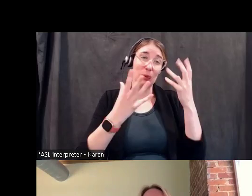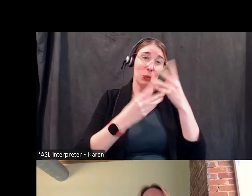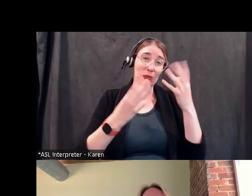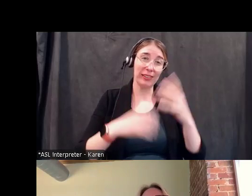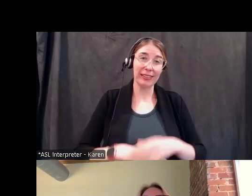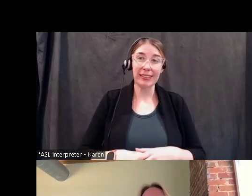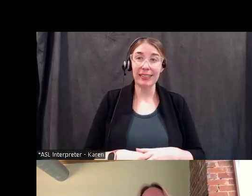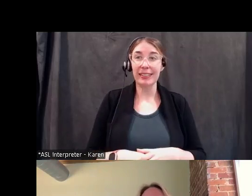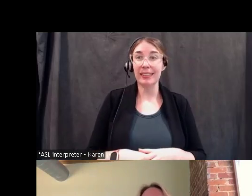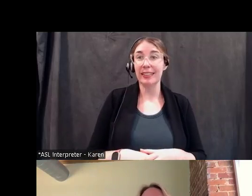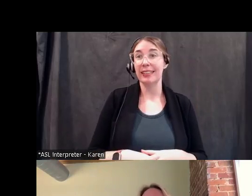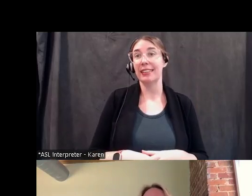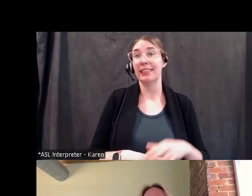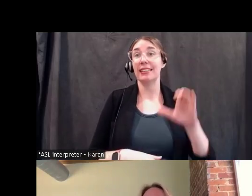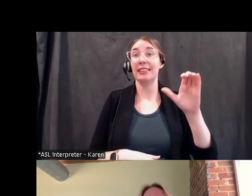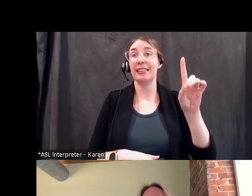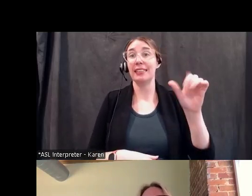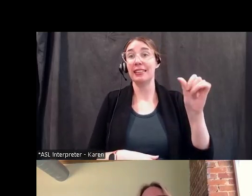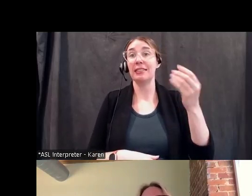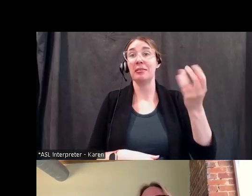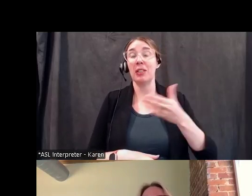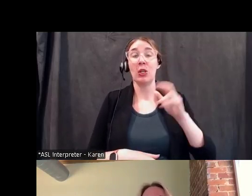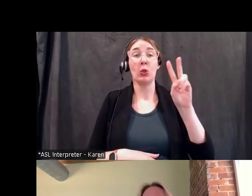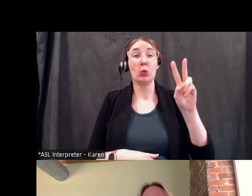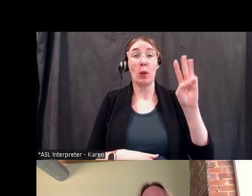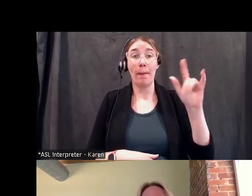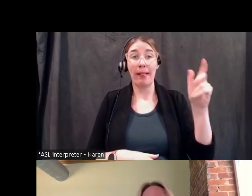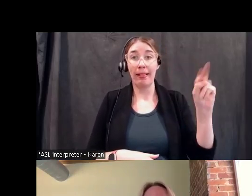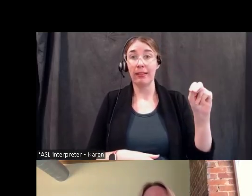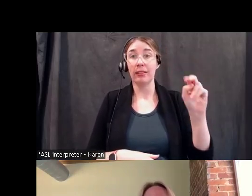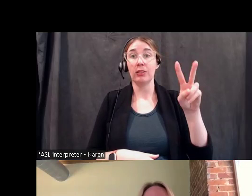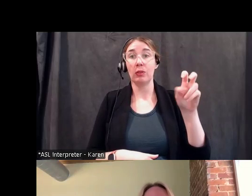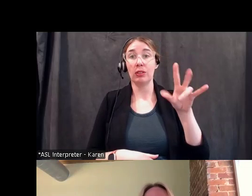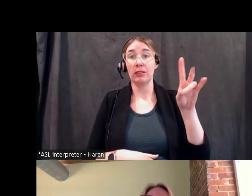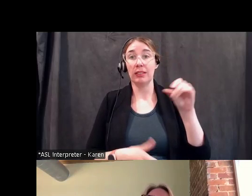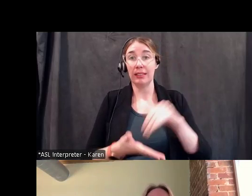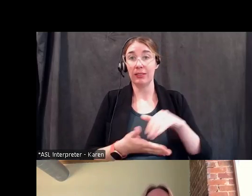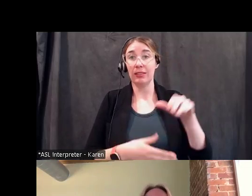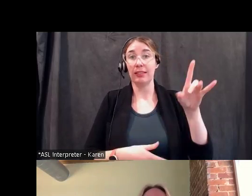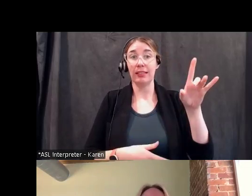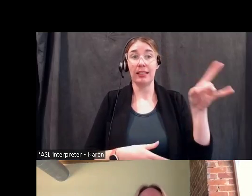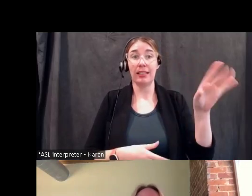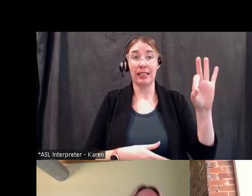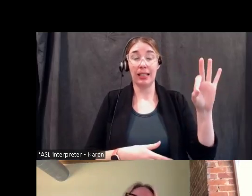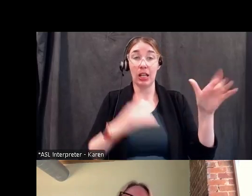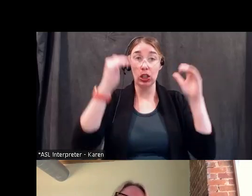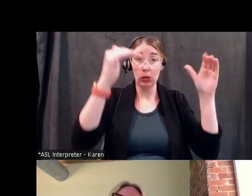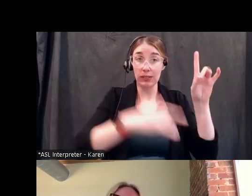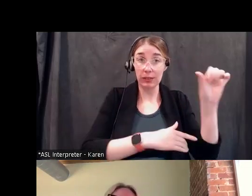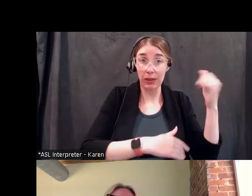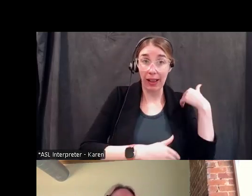there are 2,270,089 adults with a disability, which equals 29% of the population,